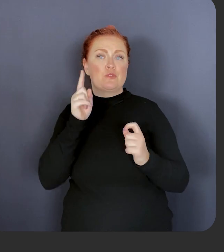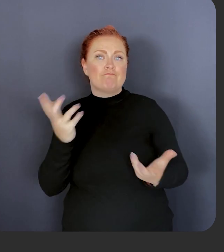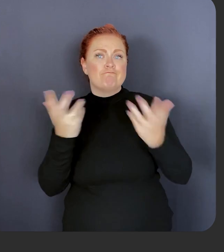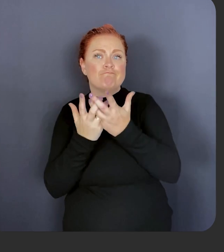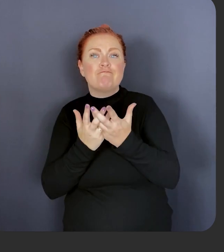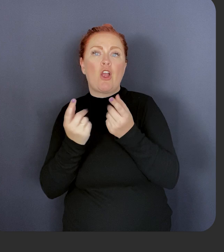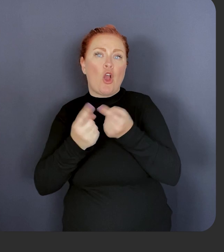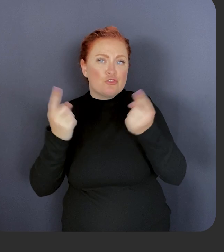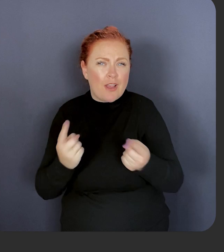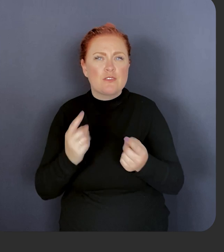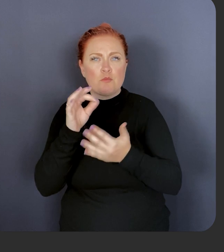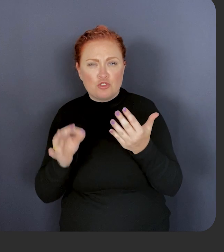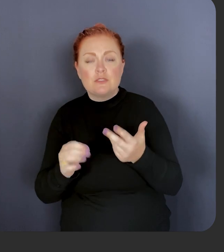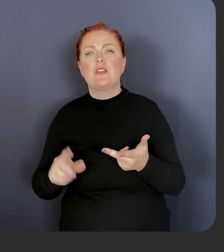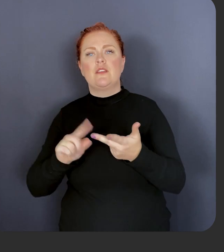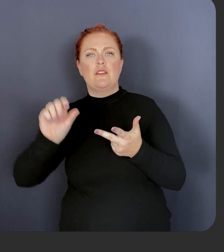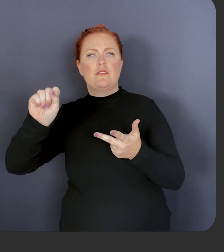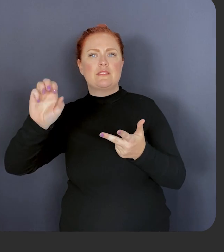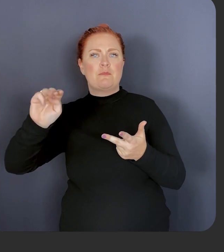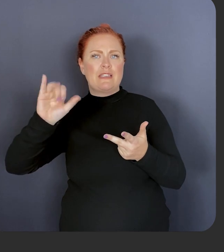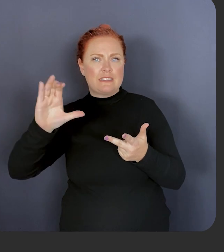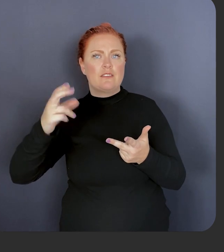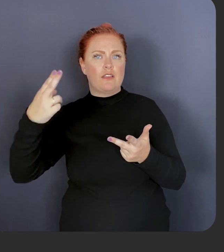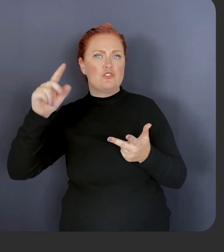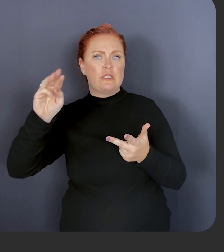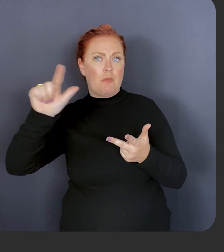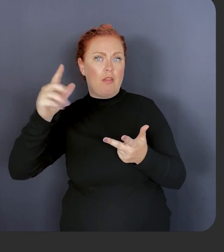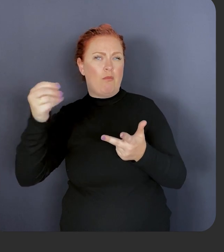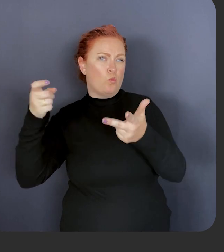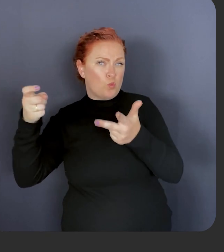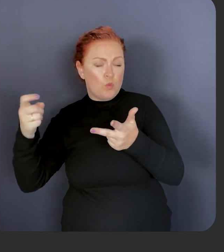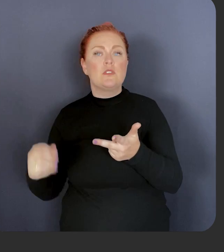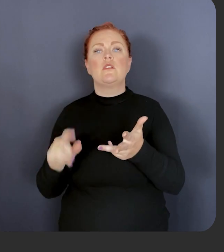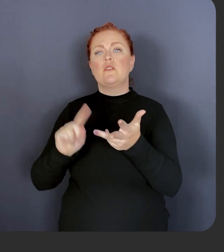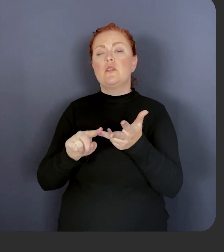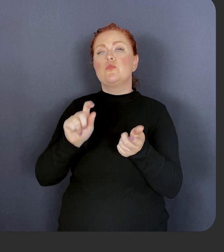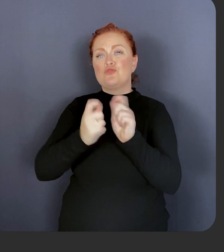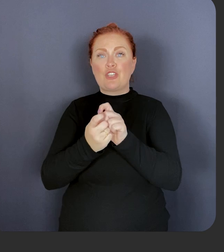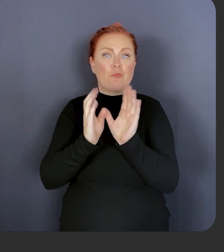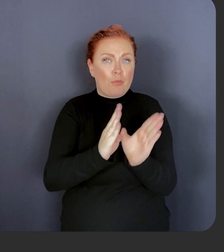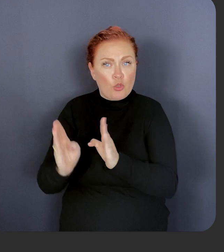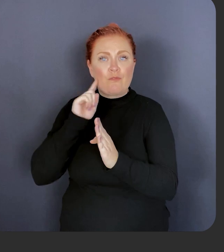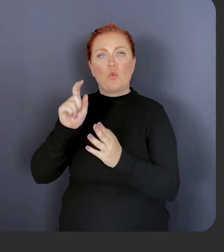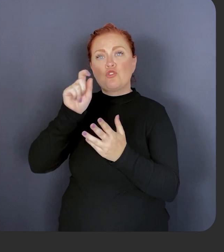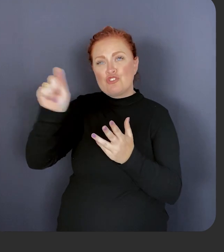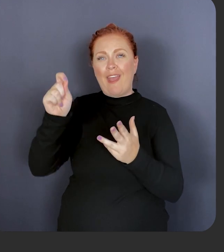And we've really looked at the semantic HTML and controls as well as changing that pattern of this checkbox